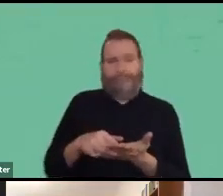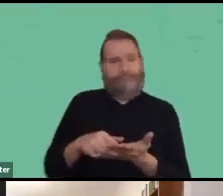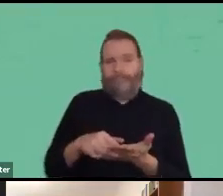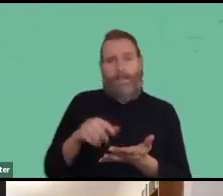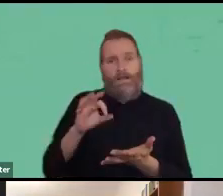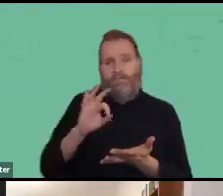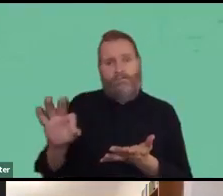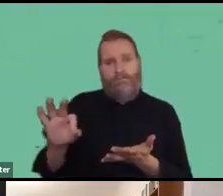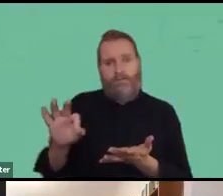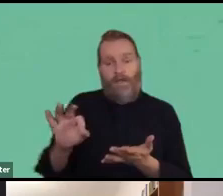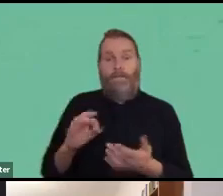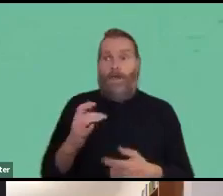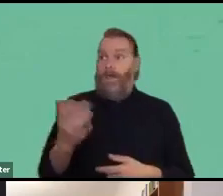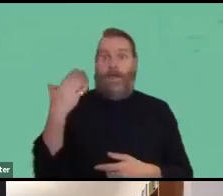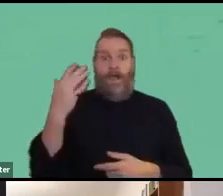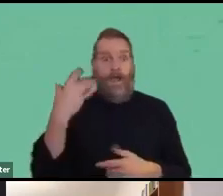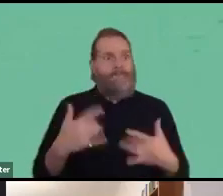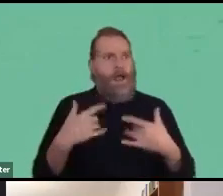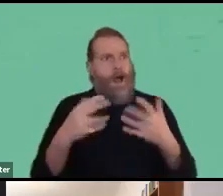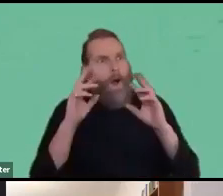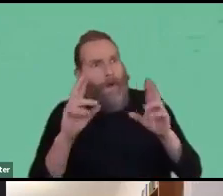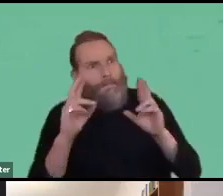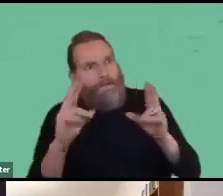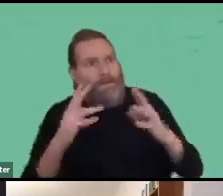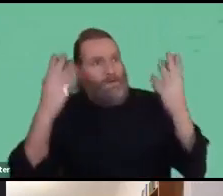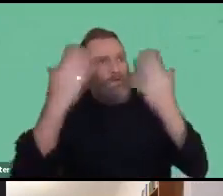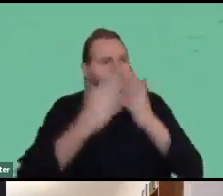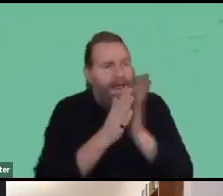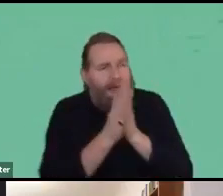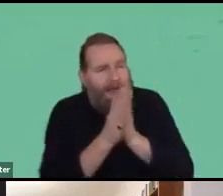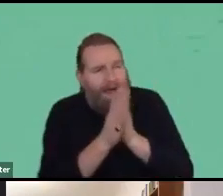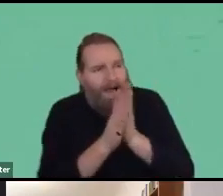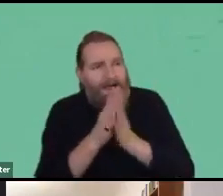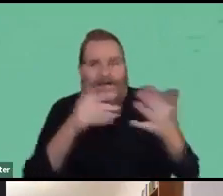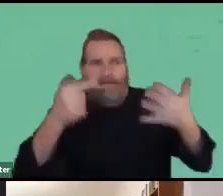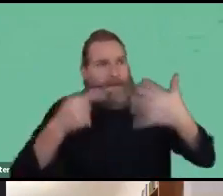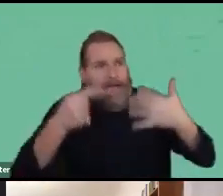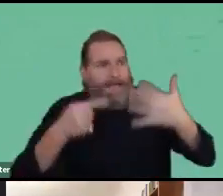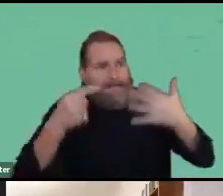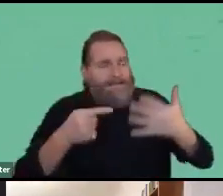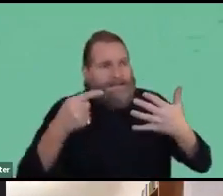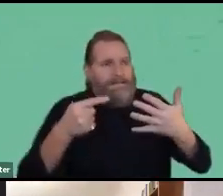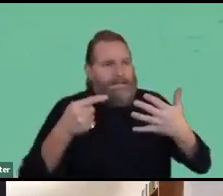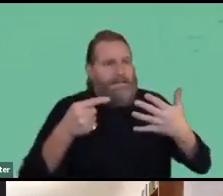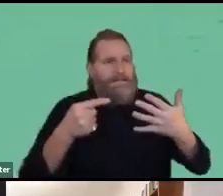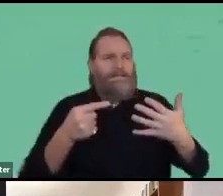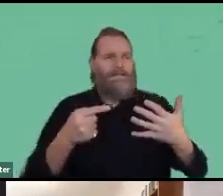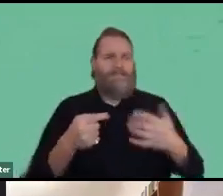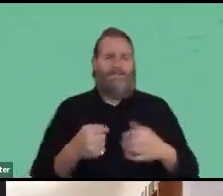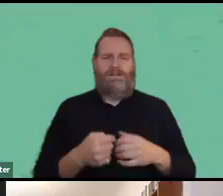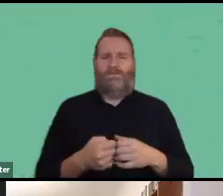debate my career depends on it. Well how does she feel after witnessing what we've seen tonight and